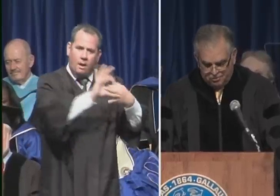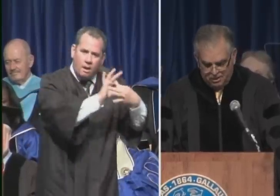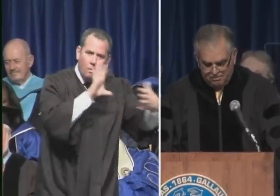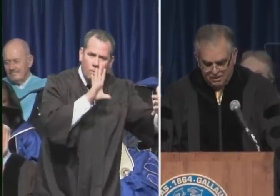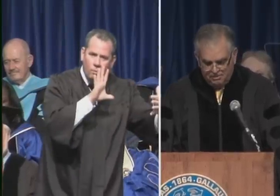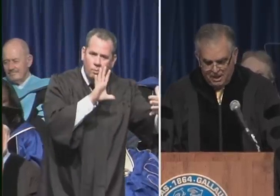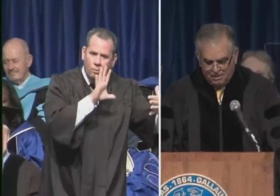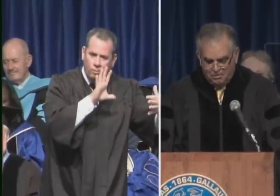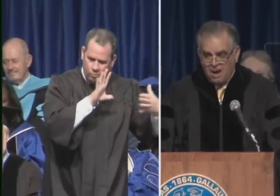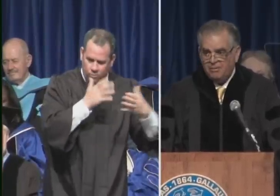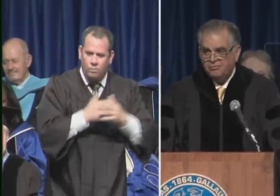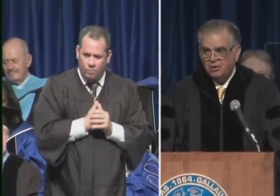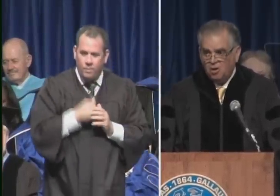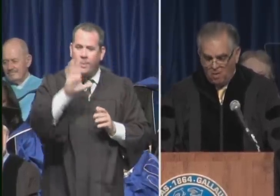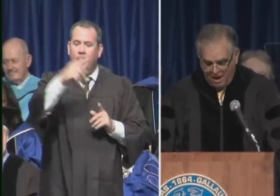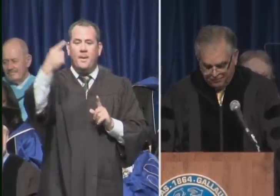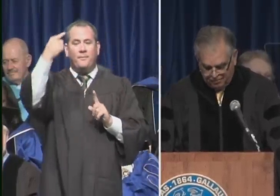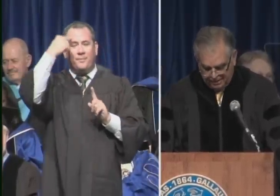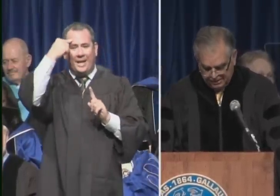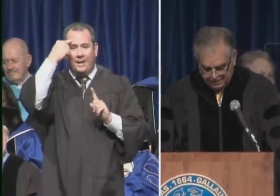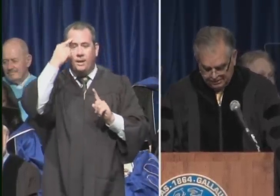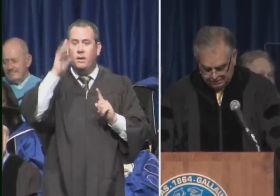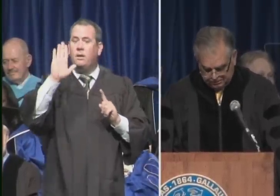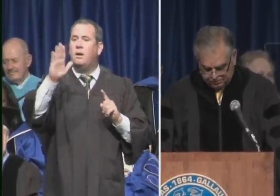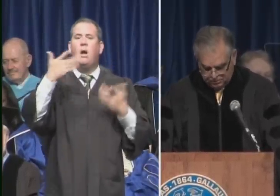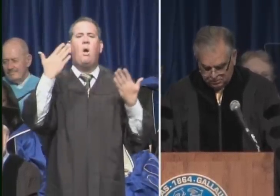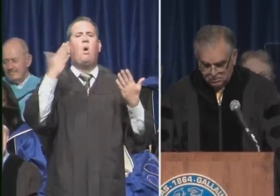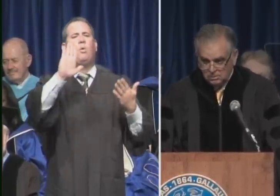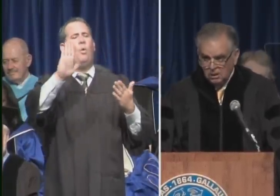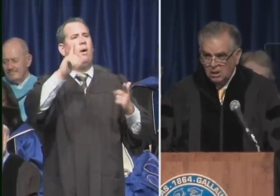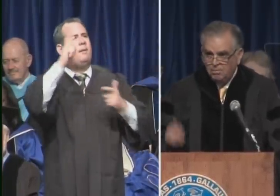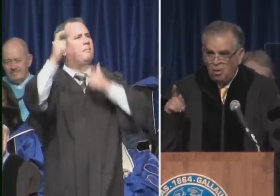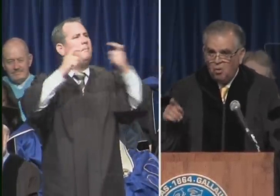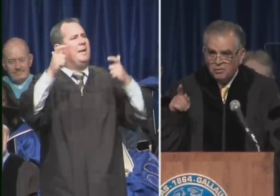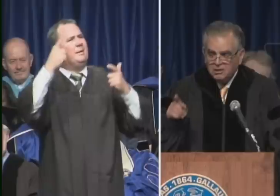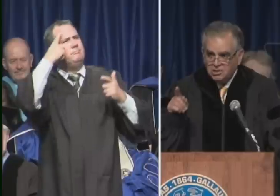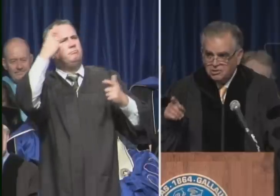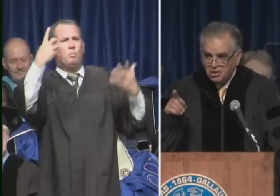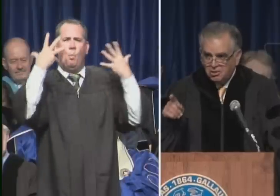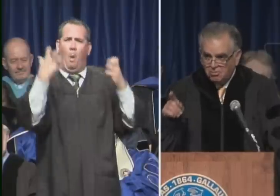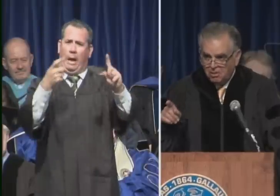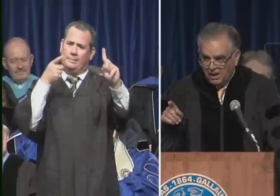and make a promise to go after it. Boldness is in your blood.